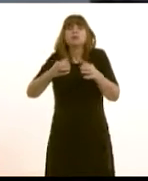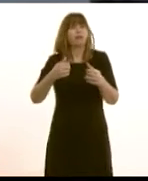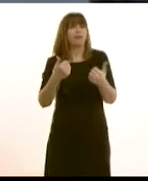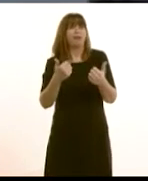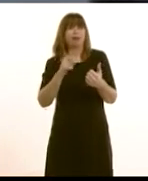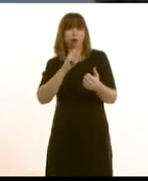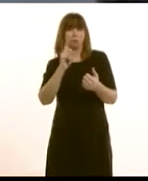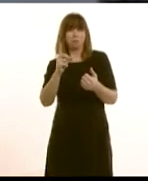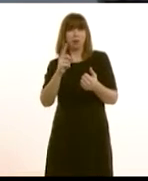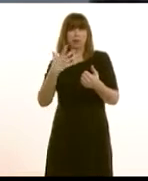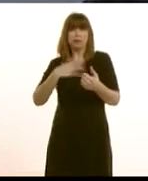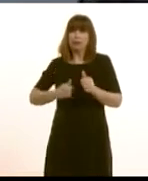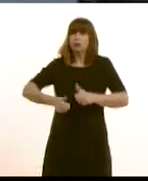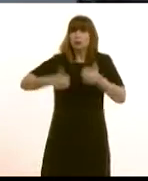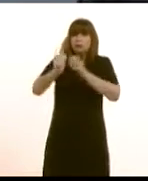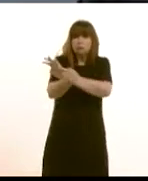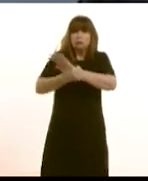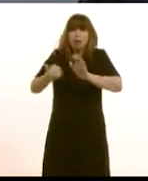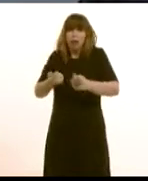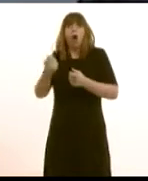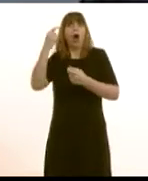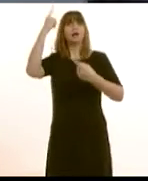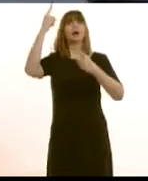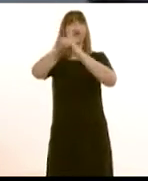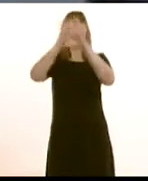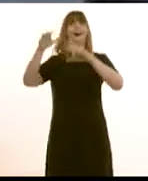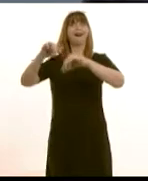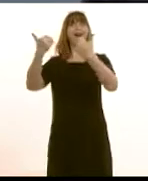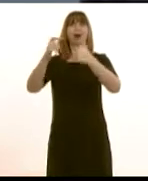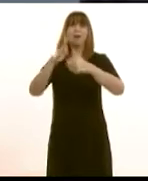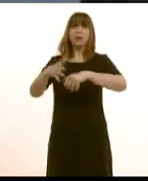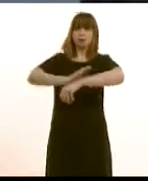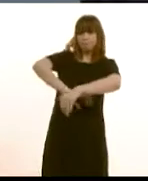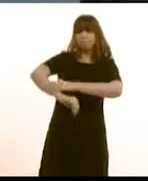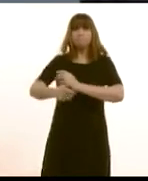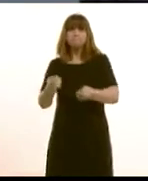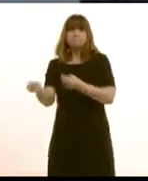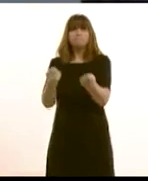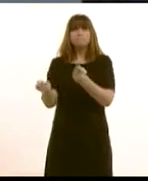who implement them. What are you doing as a Government to foster strong leadership,